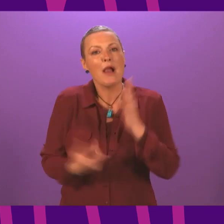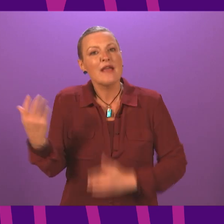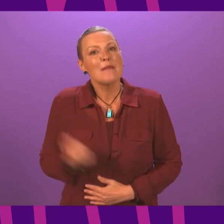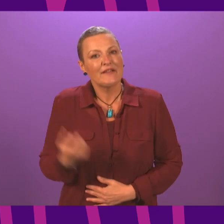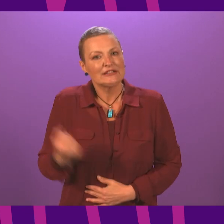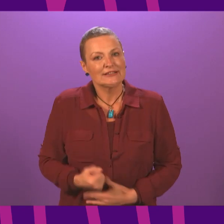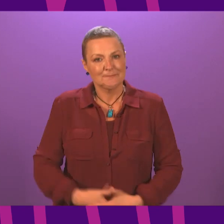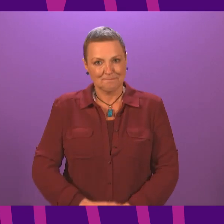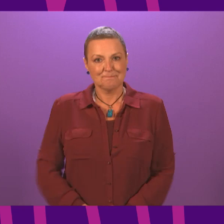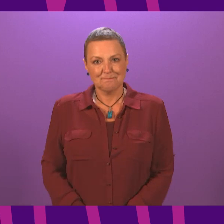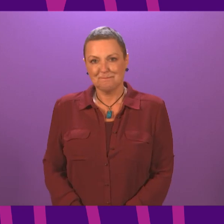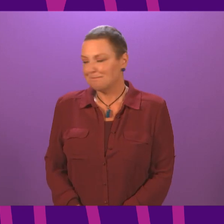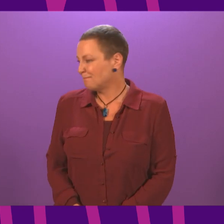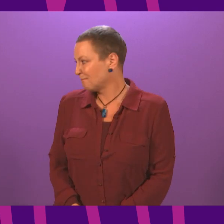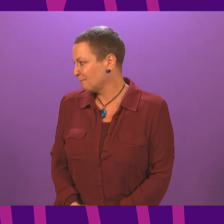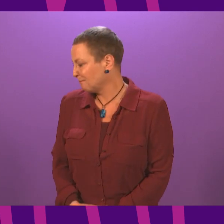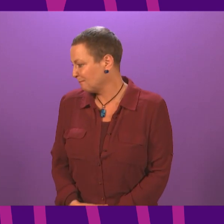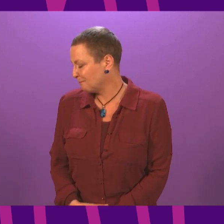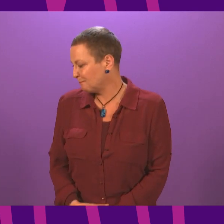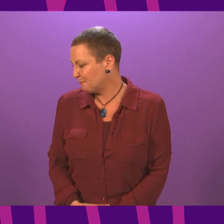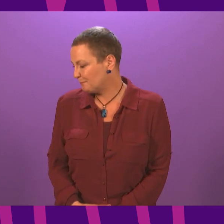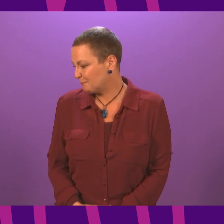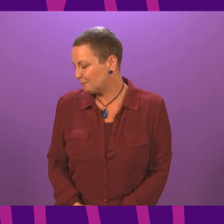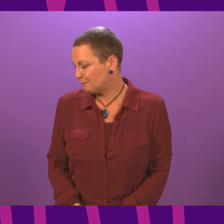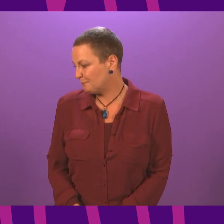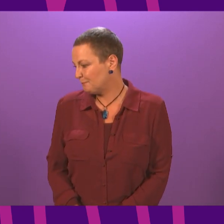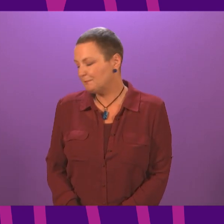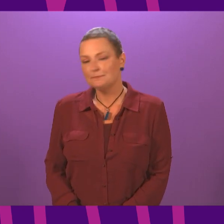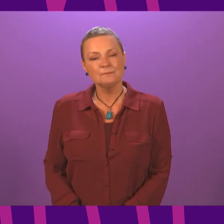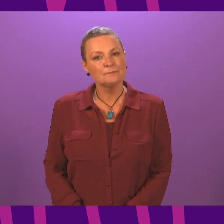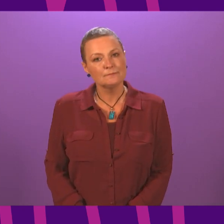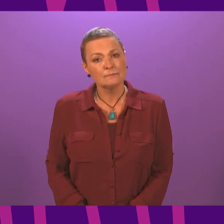Graham Simpson (Central Scotland) (Con): The cabinet secretary says that it is her